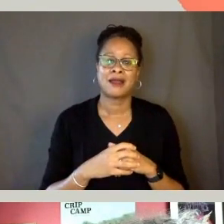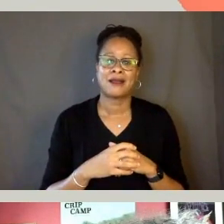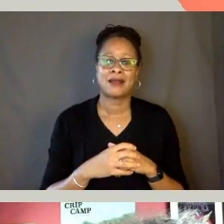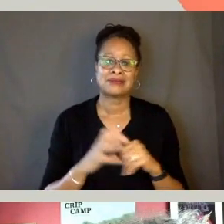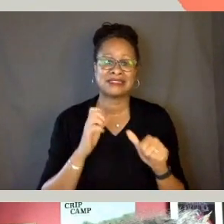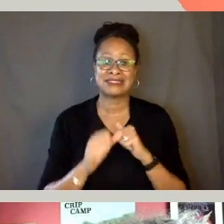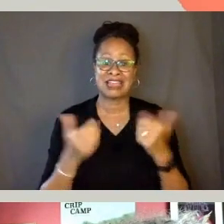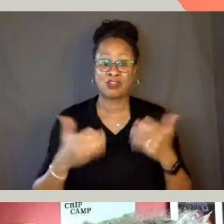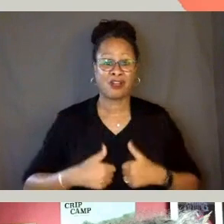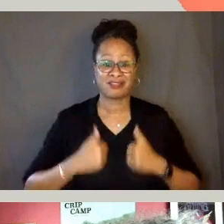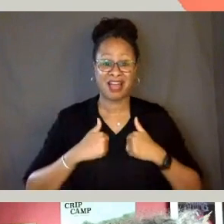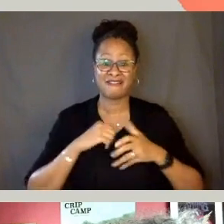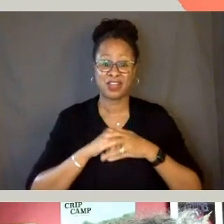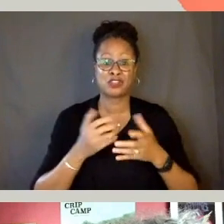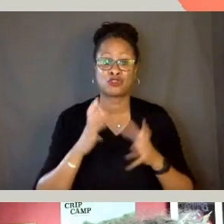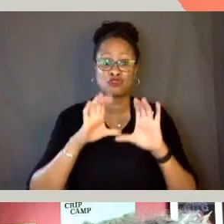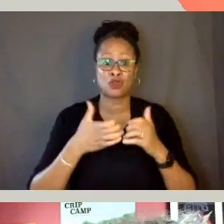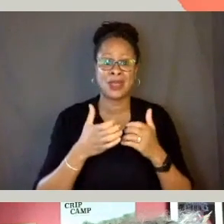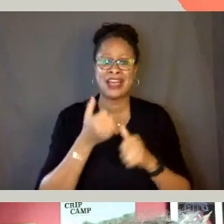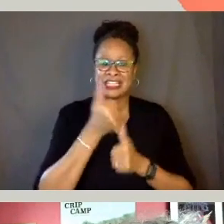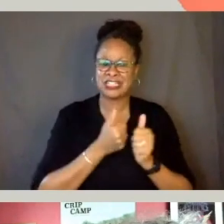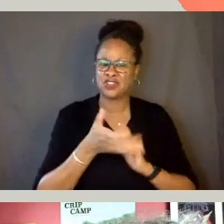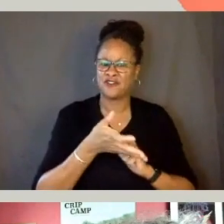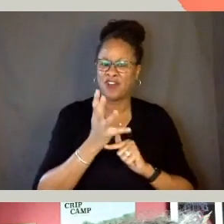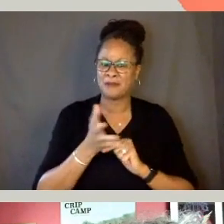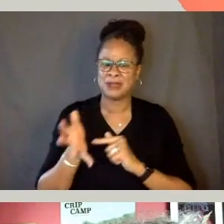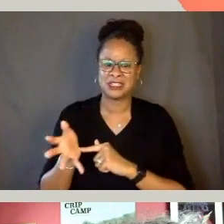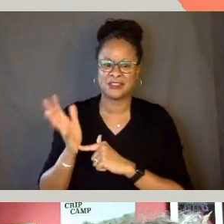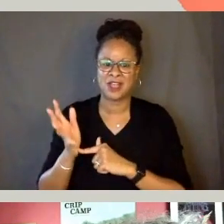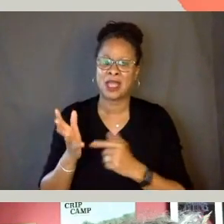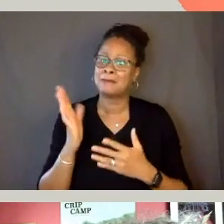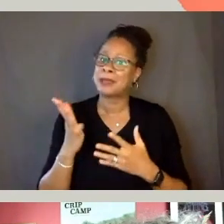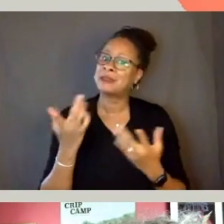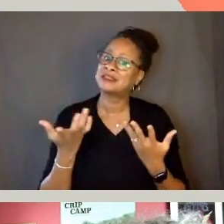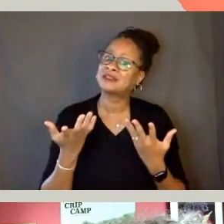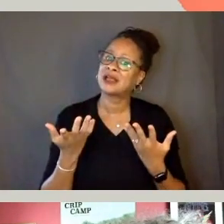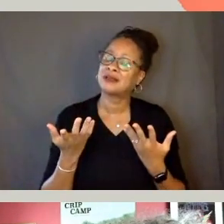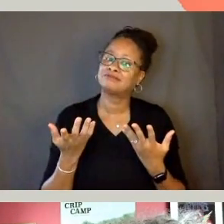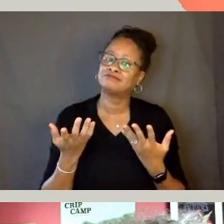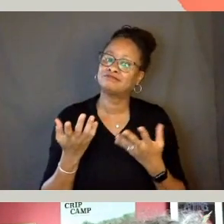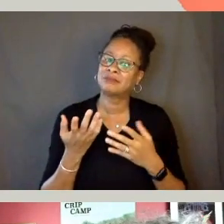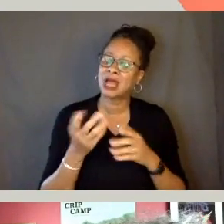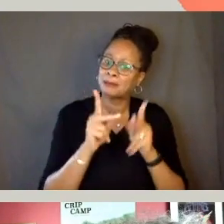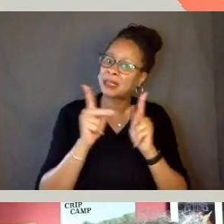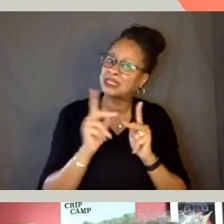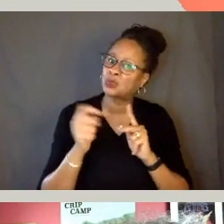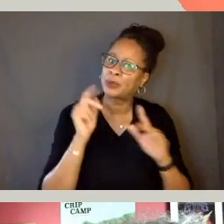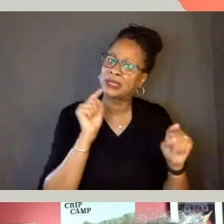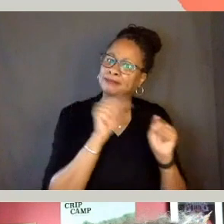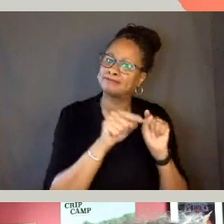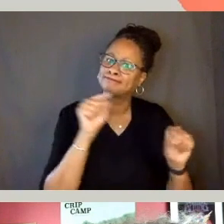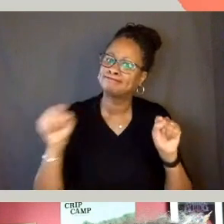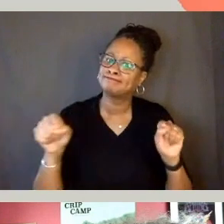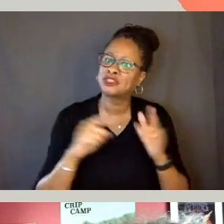each five minutes, but maybe there's a place that you can play from each of them or cued up wherever you want.